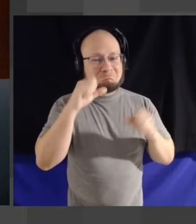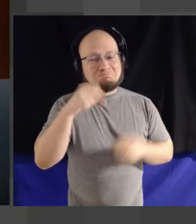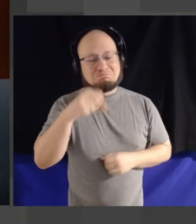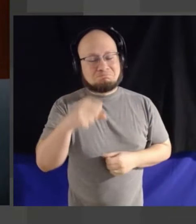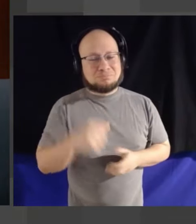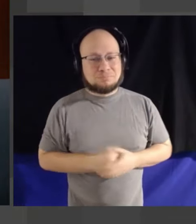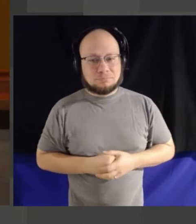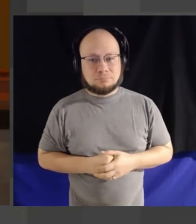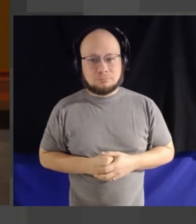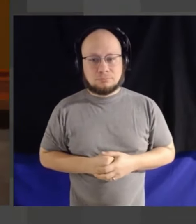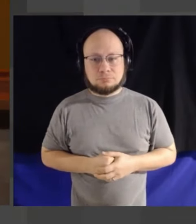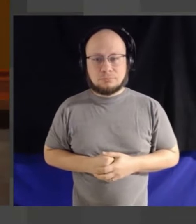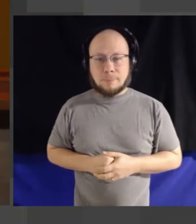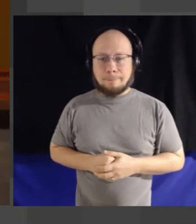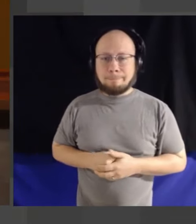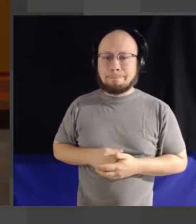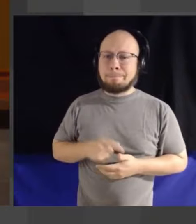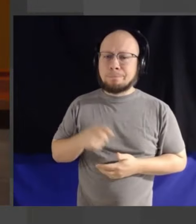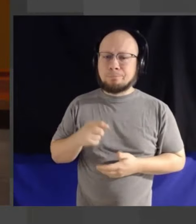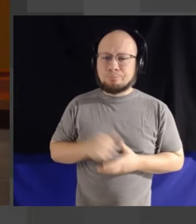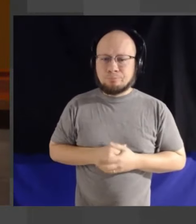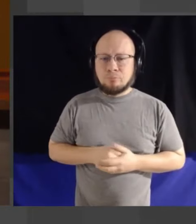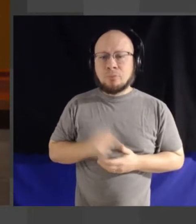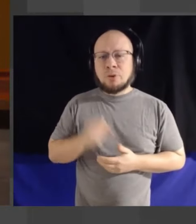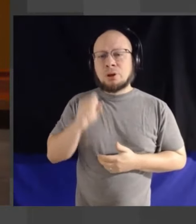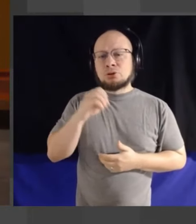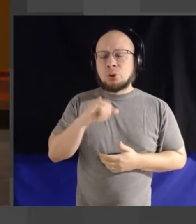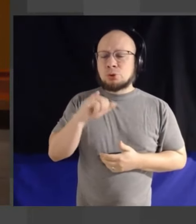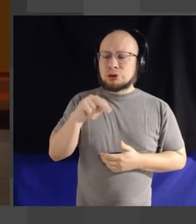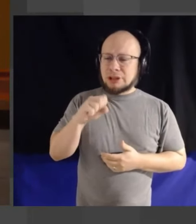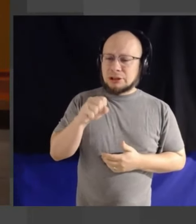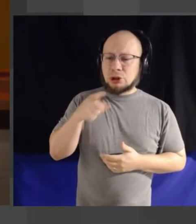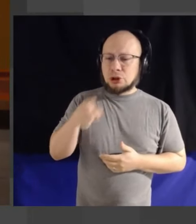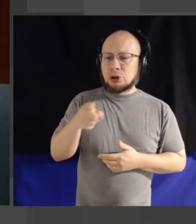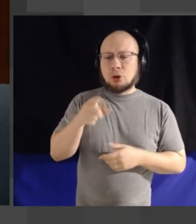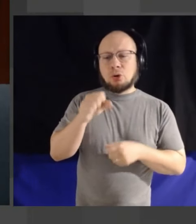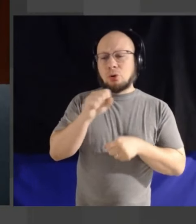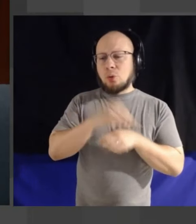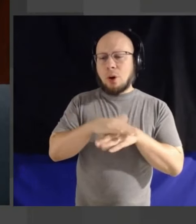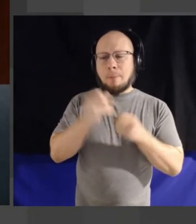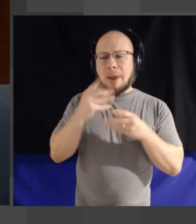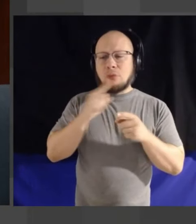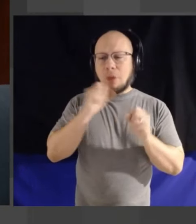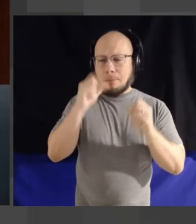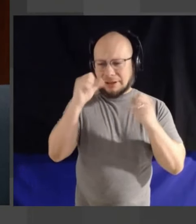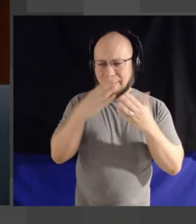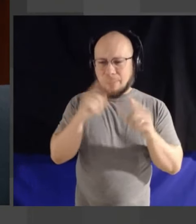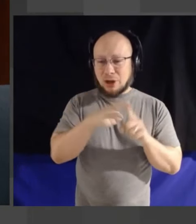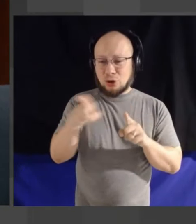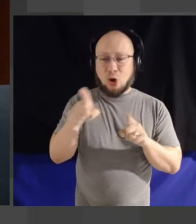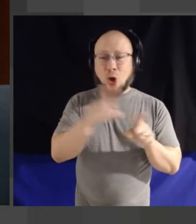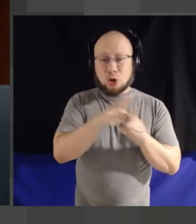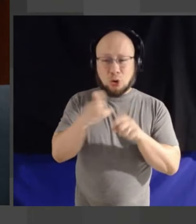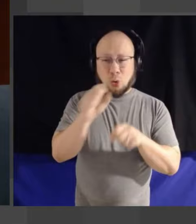MINECRAFT. IT'S AMAZING. YES. JENS YOU MUST HAVE SEEN A LOT